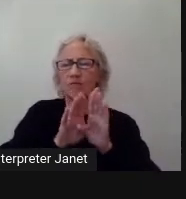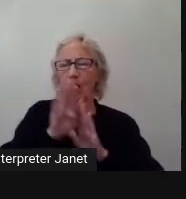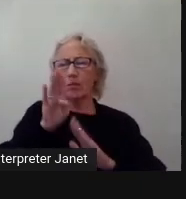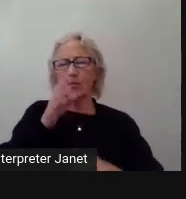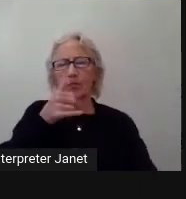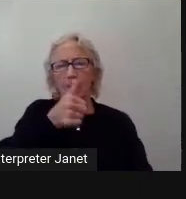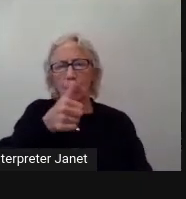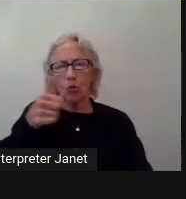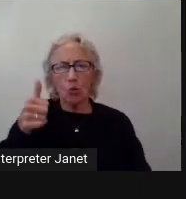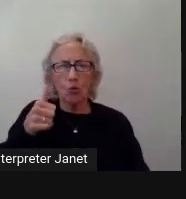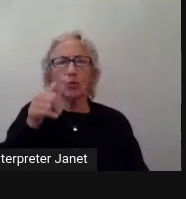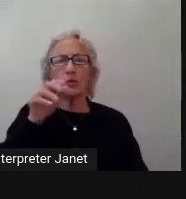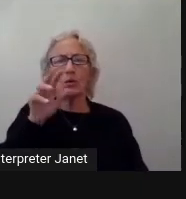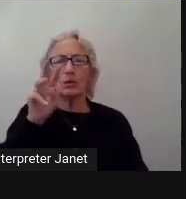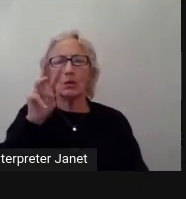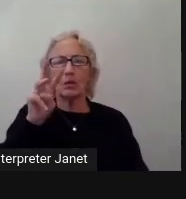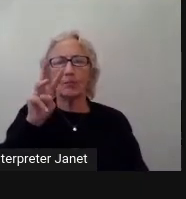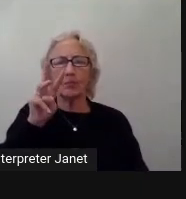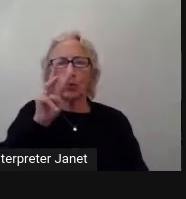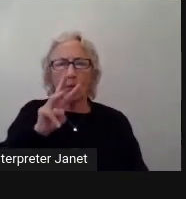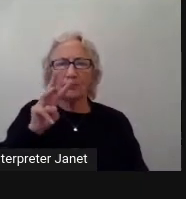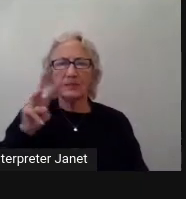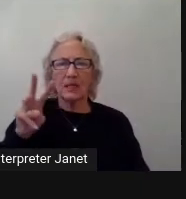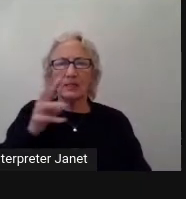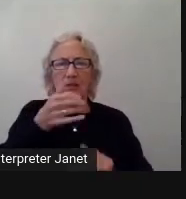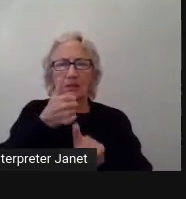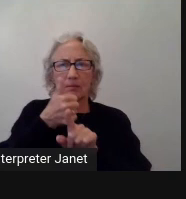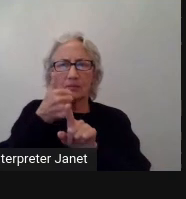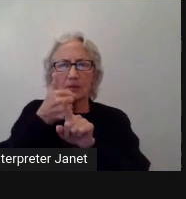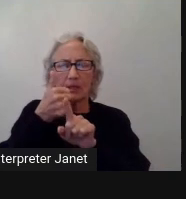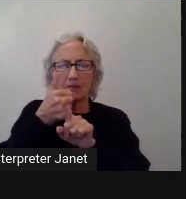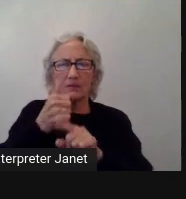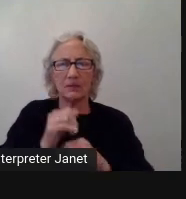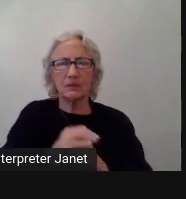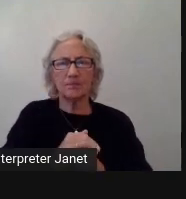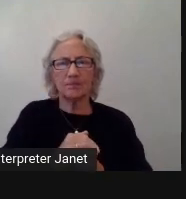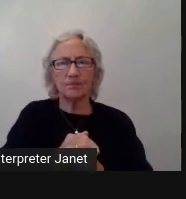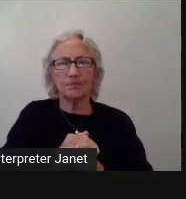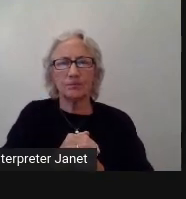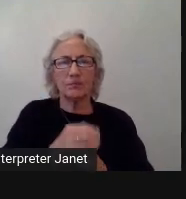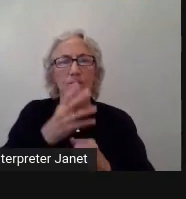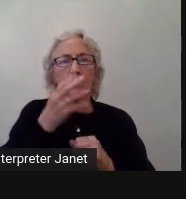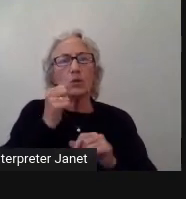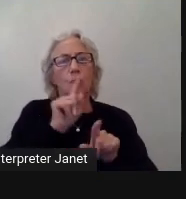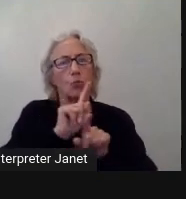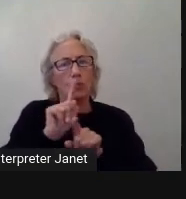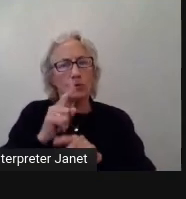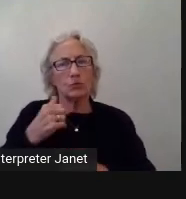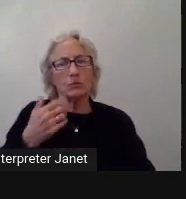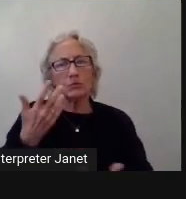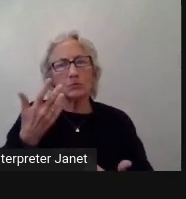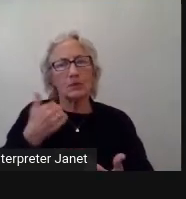We want to keep raising the voice and making our point